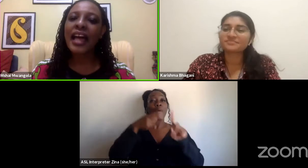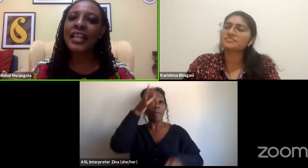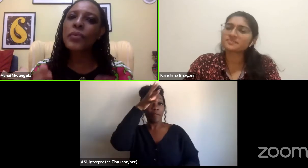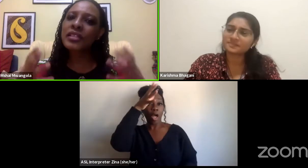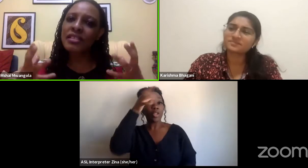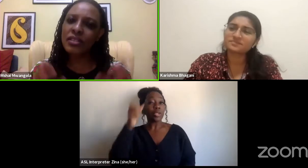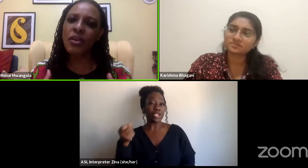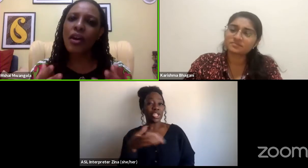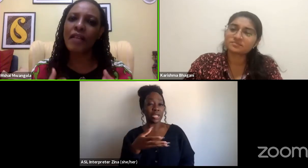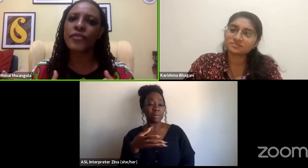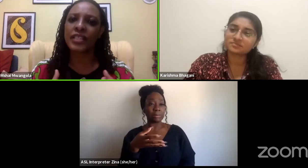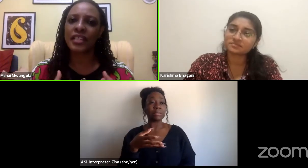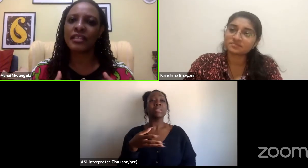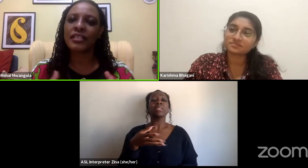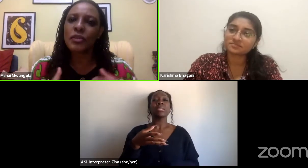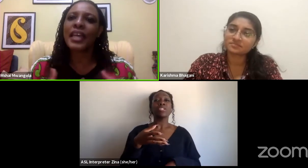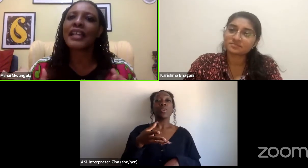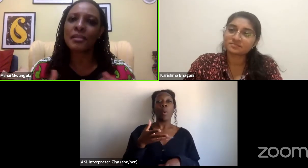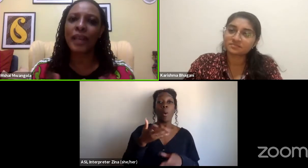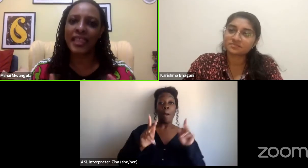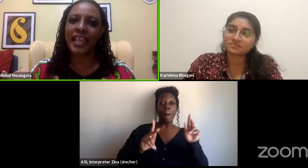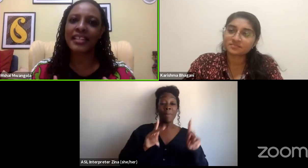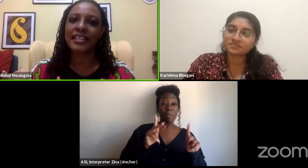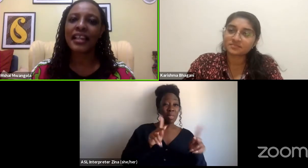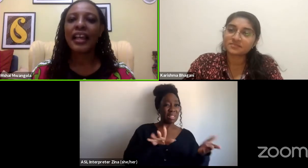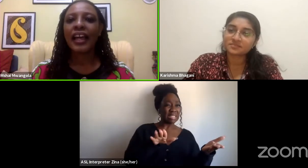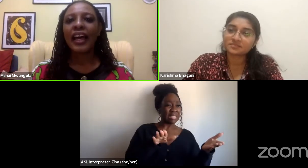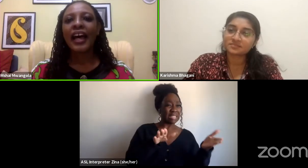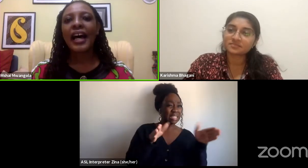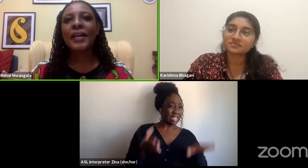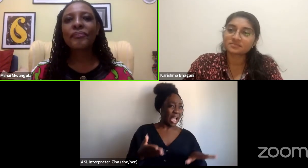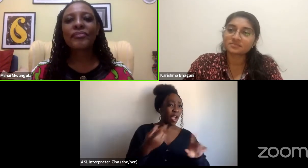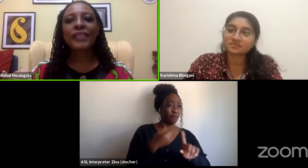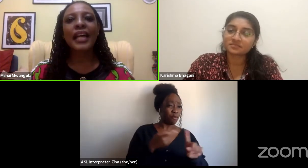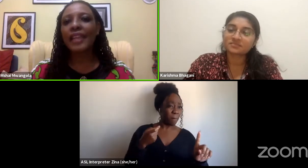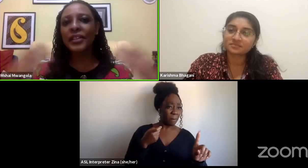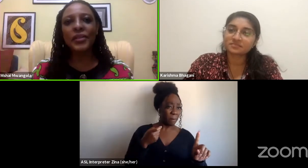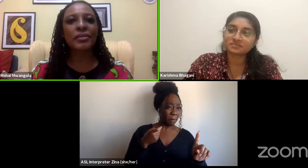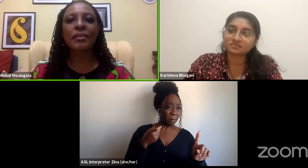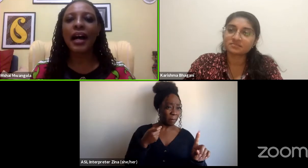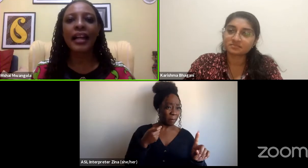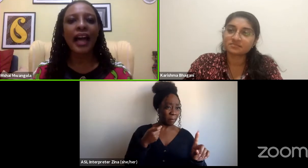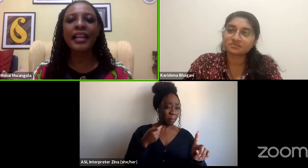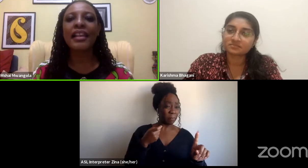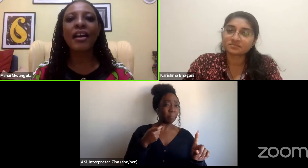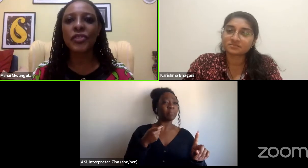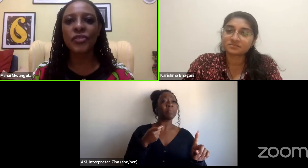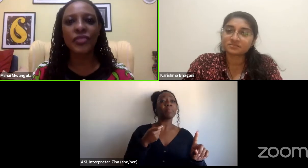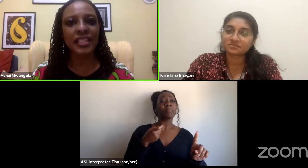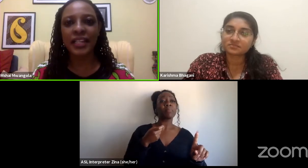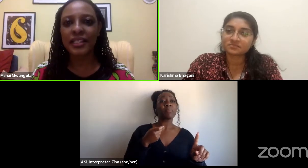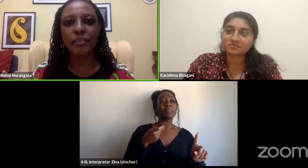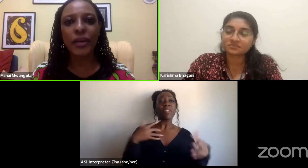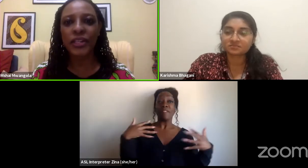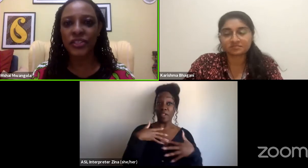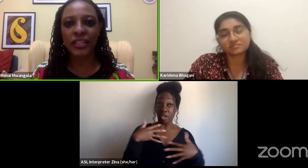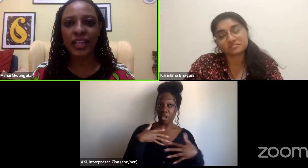And it was so comforting to be held by that. And then, I love to recite poetry.